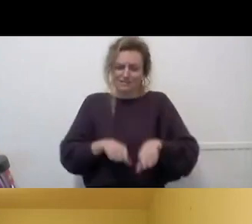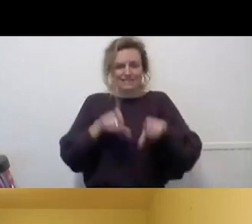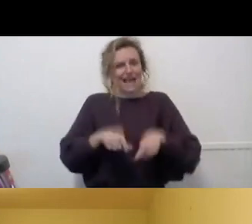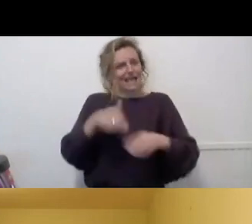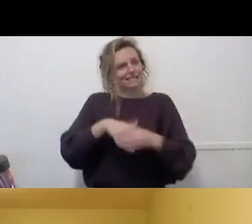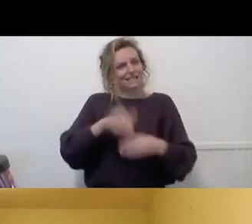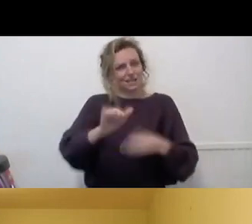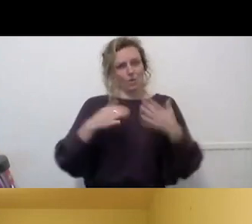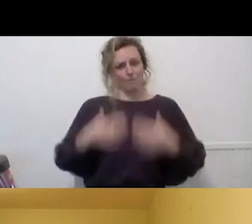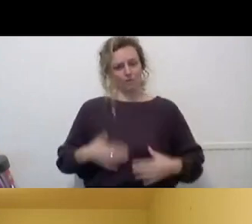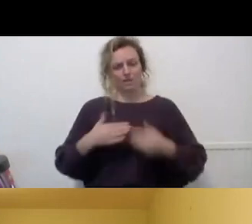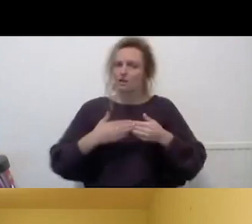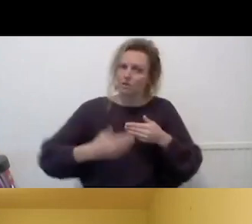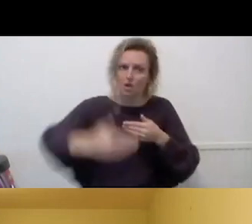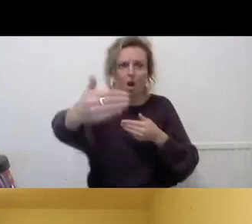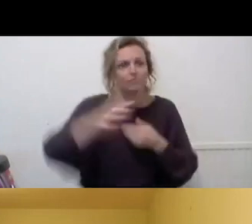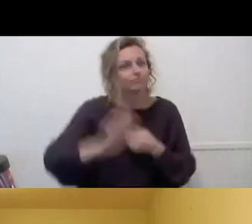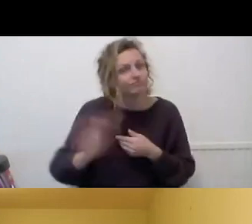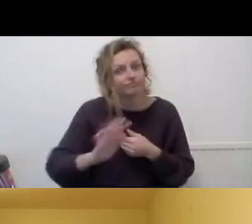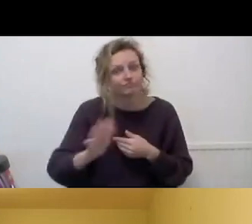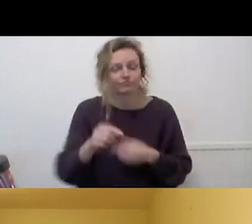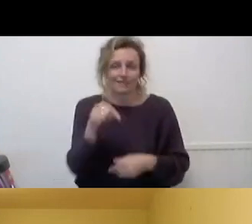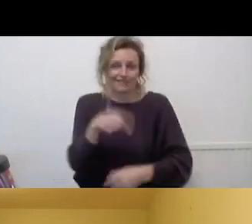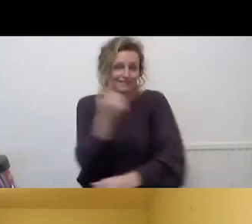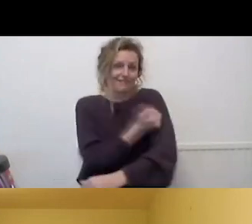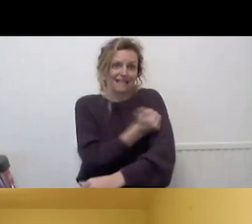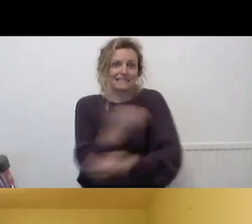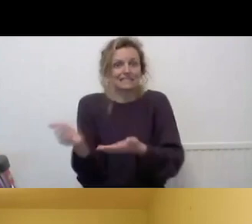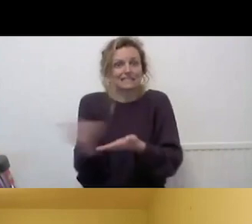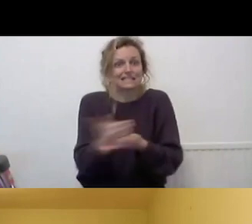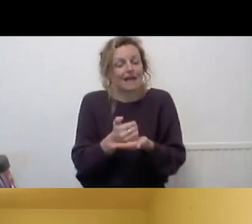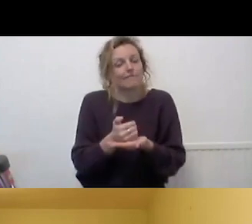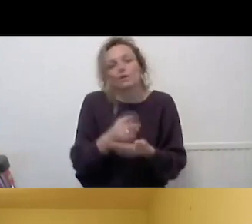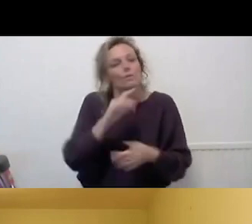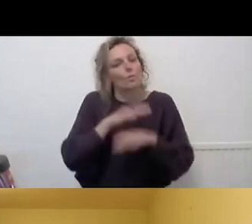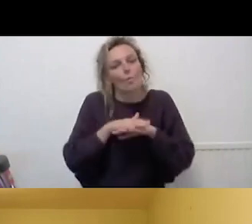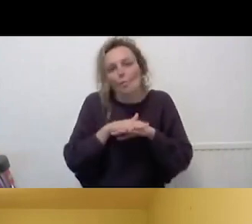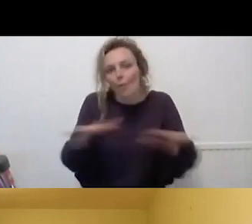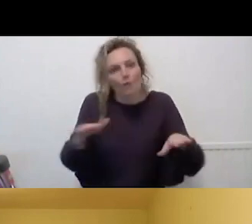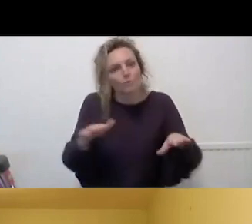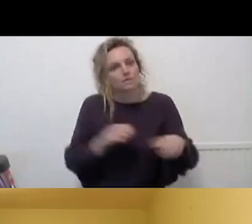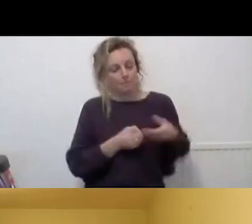vaccine is safe for those who are breastfeeding. So this is really great new technology. And,